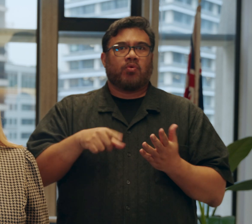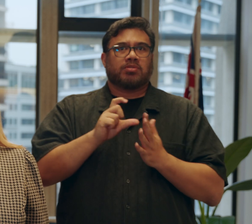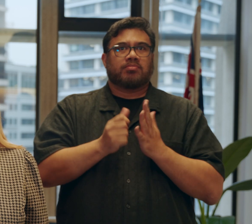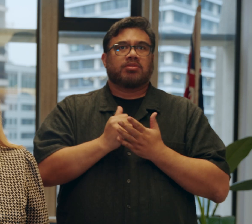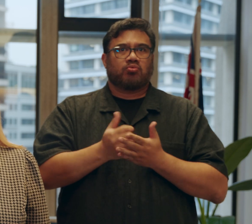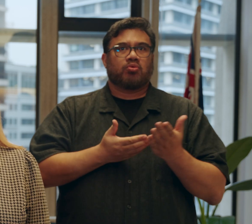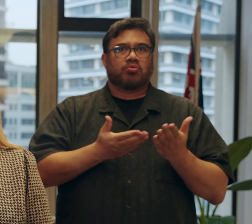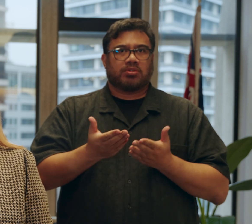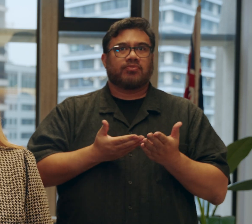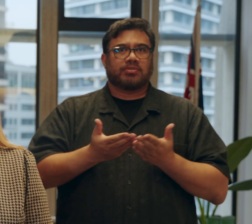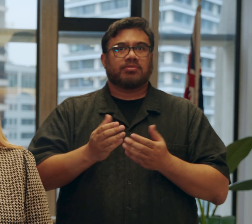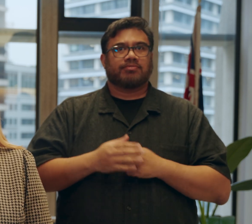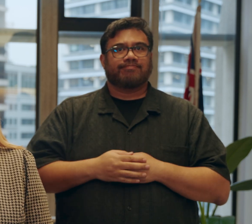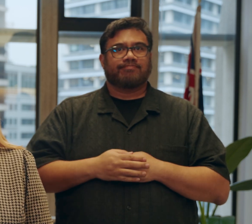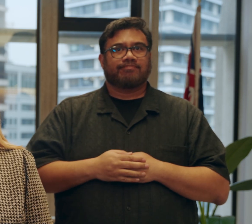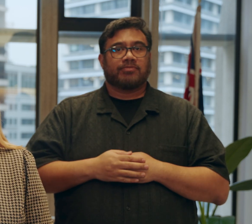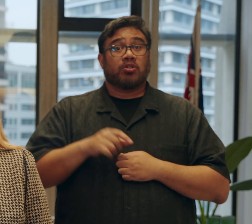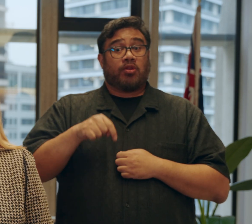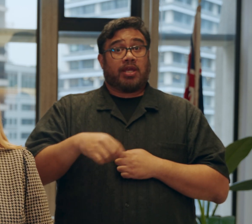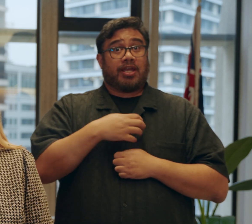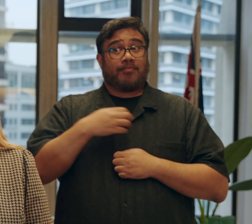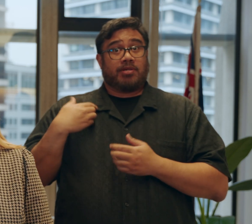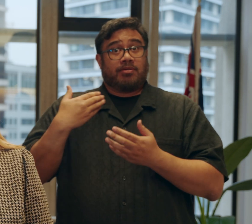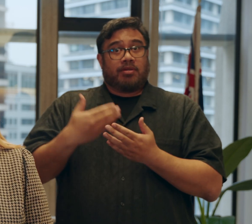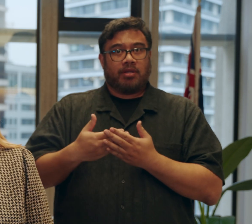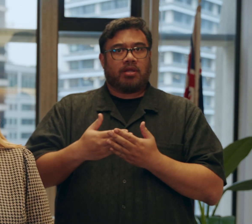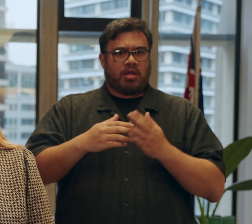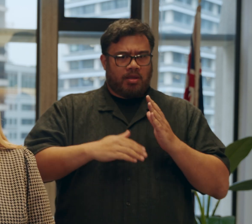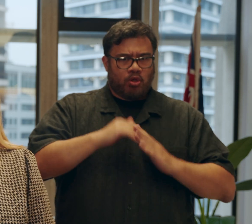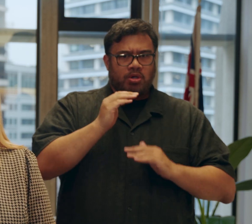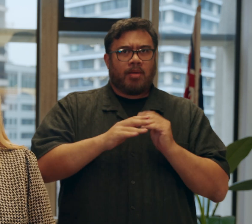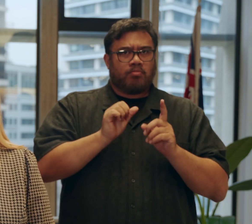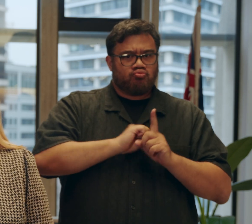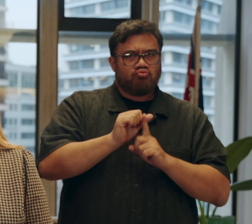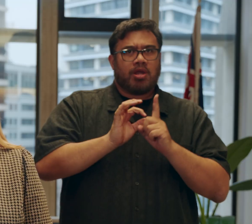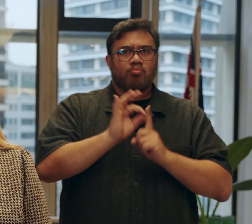Since then, the Government has made real progress in stabilising services,